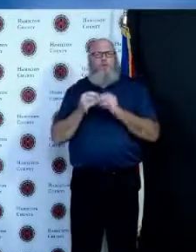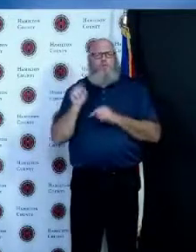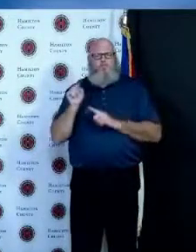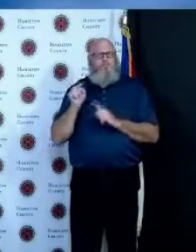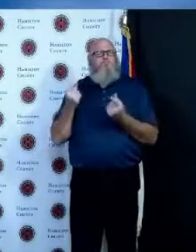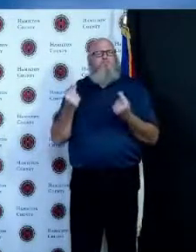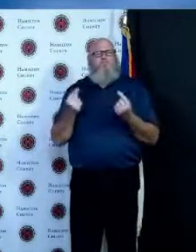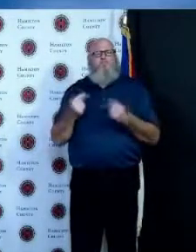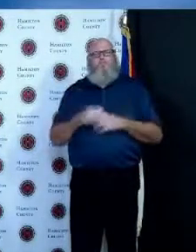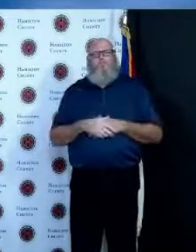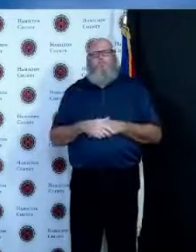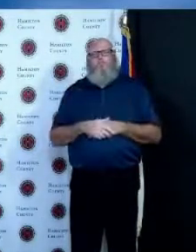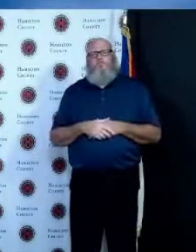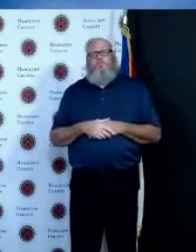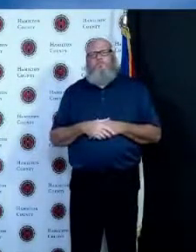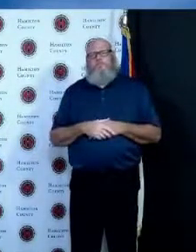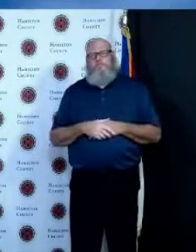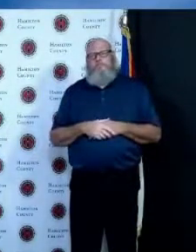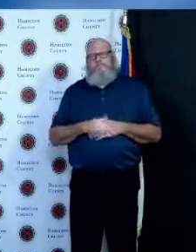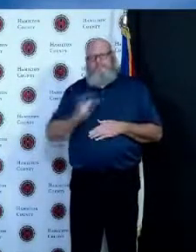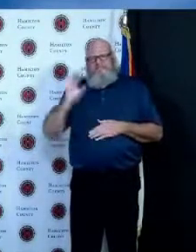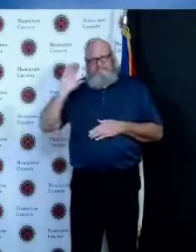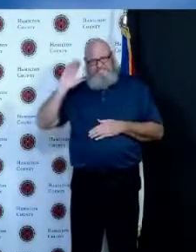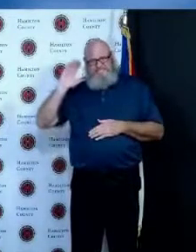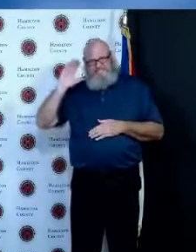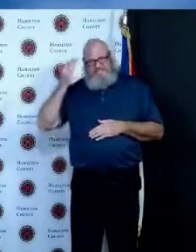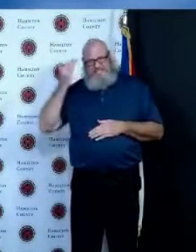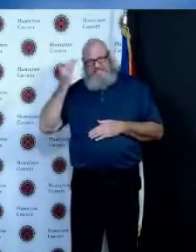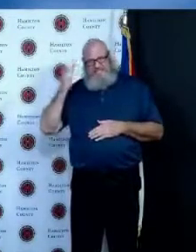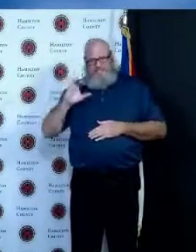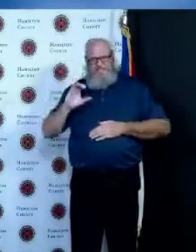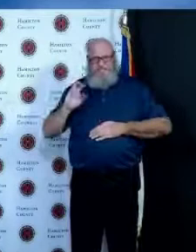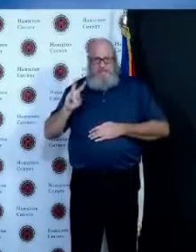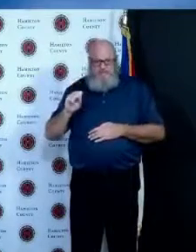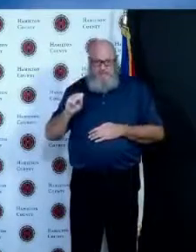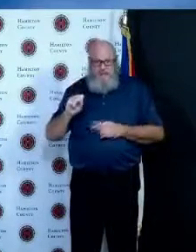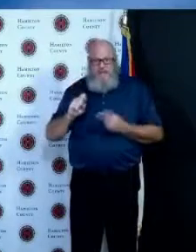sounds like you know we could have CVS we could have Walgreens we could have the county the city